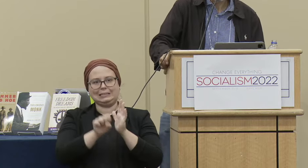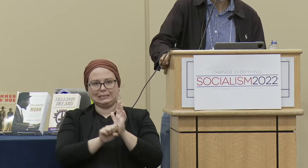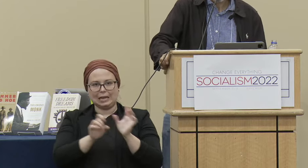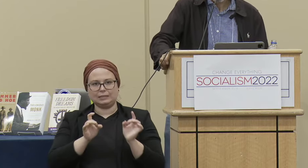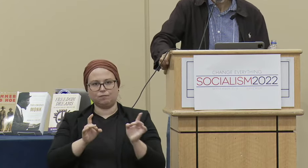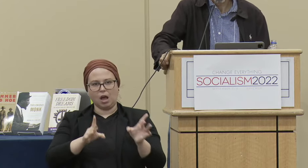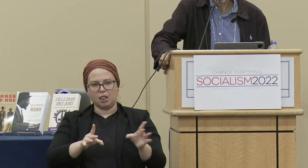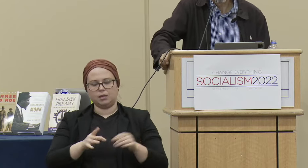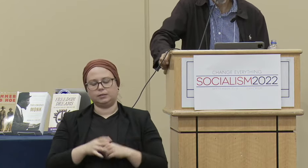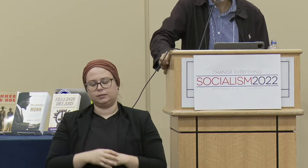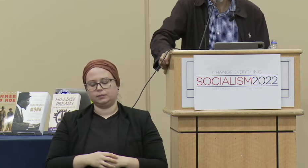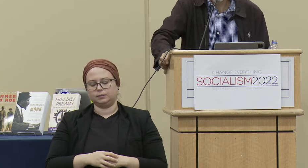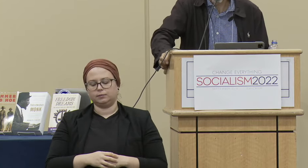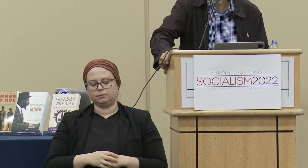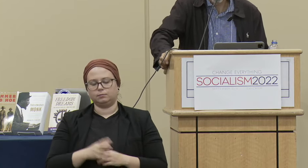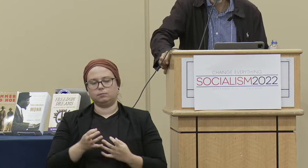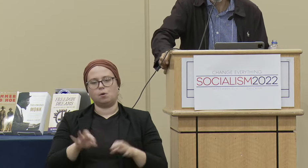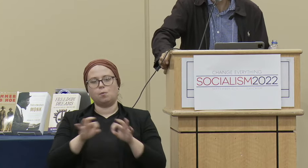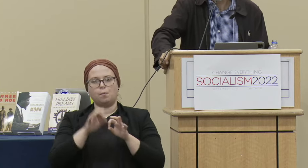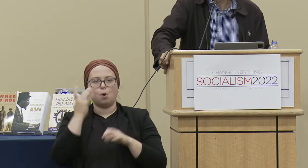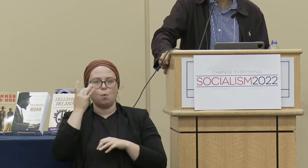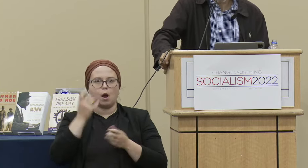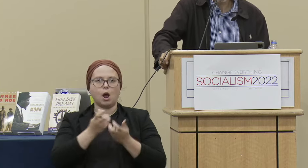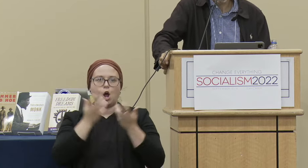more than one state. This is important, because much